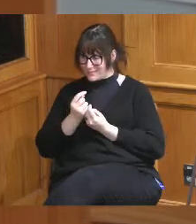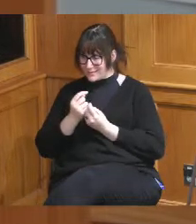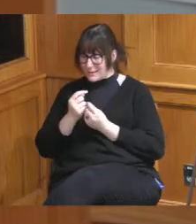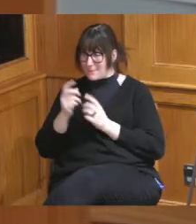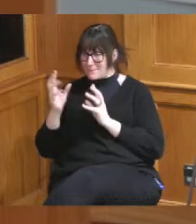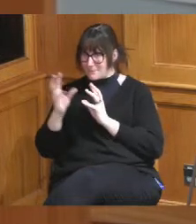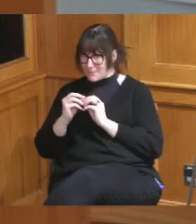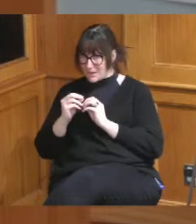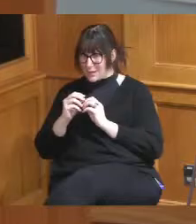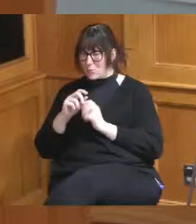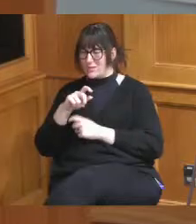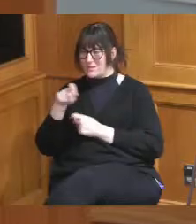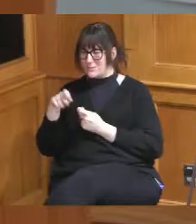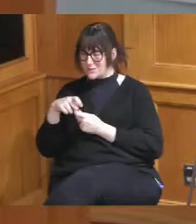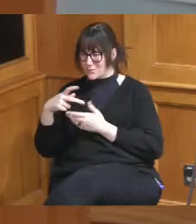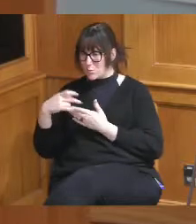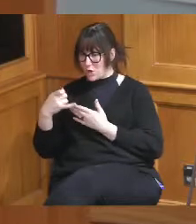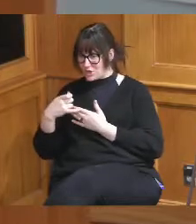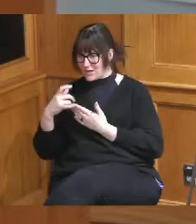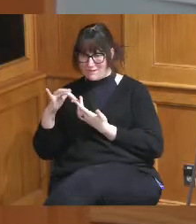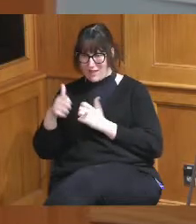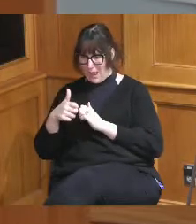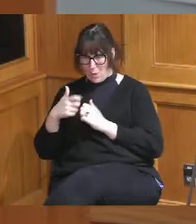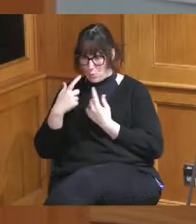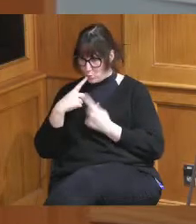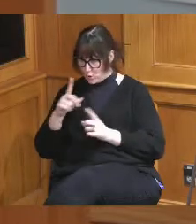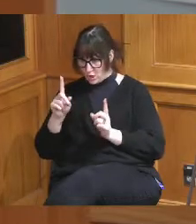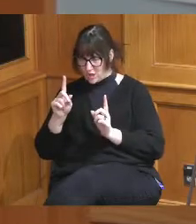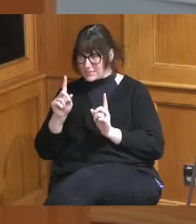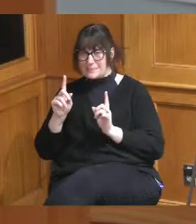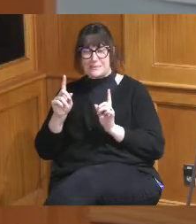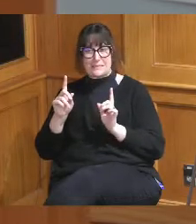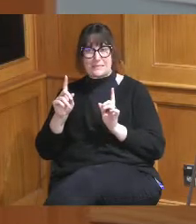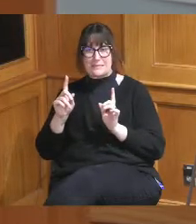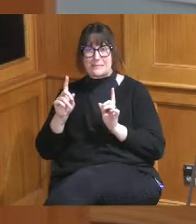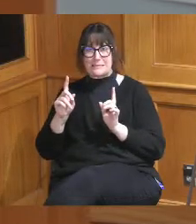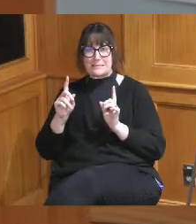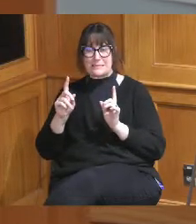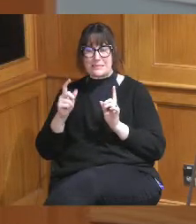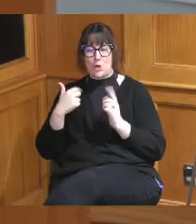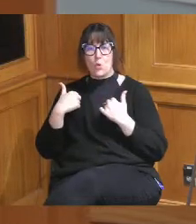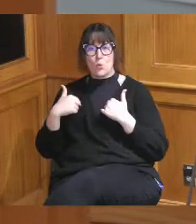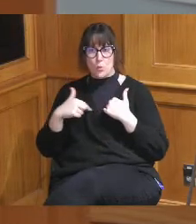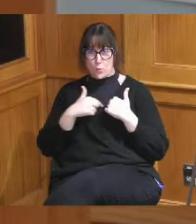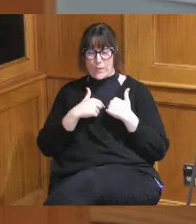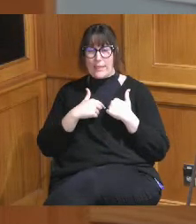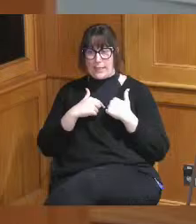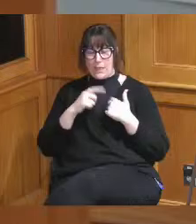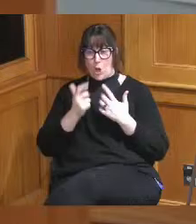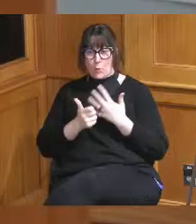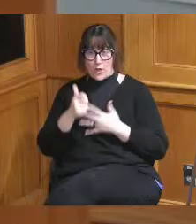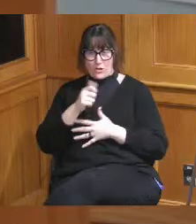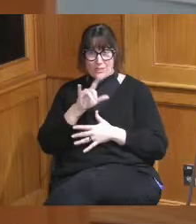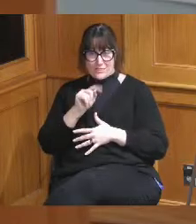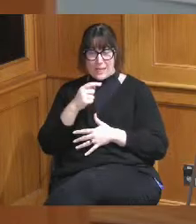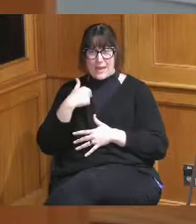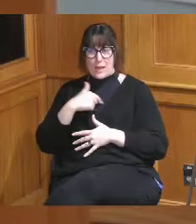how this might work I will we are prioritizing it and we will prioritize it absolutely and I